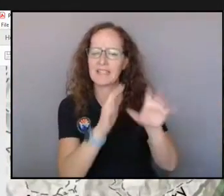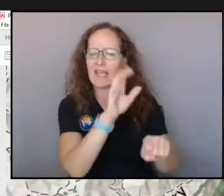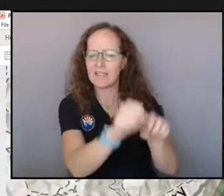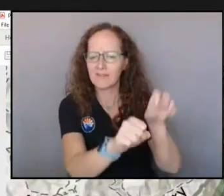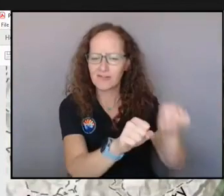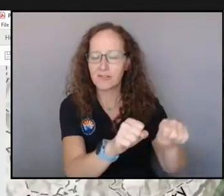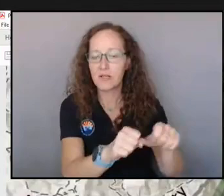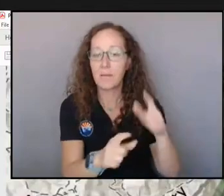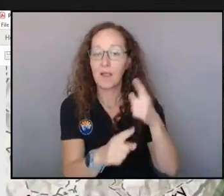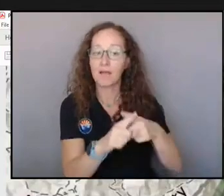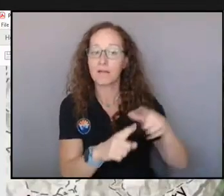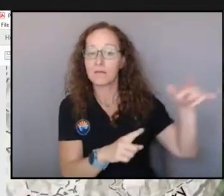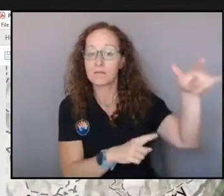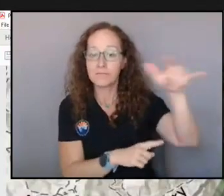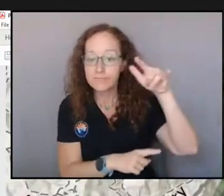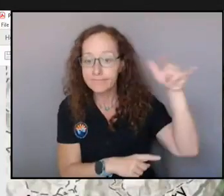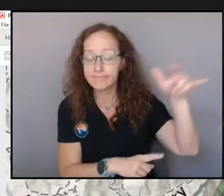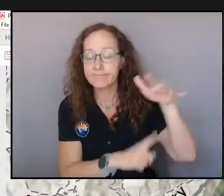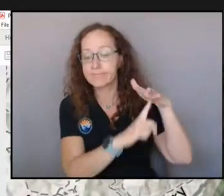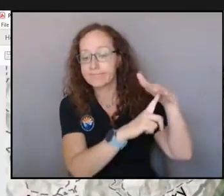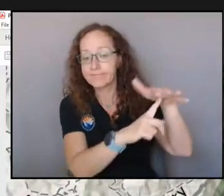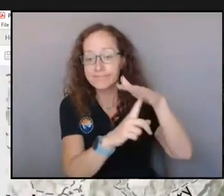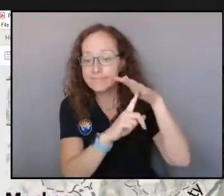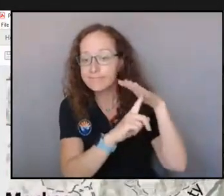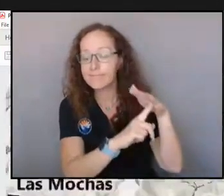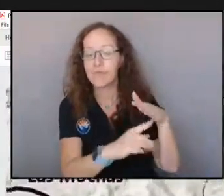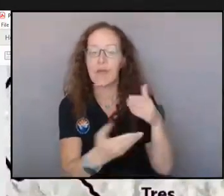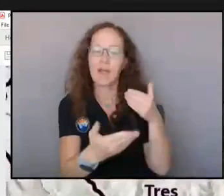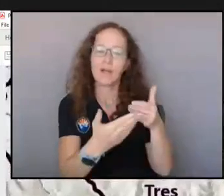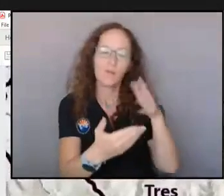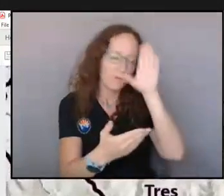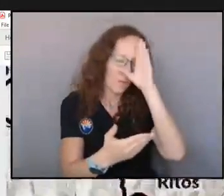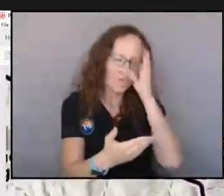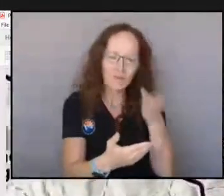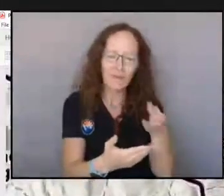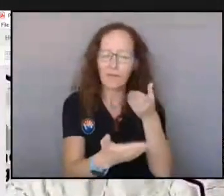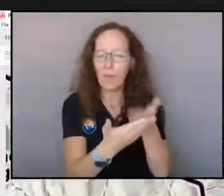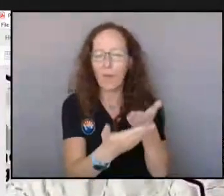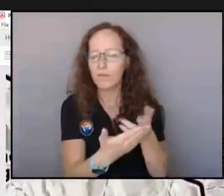AS WE COME DOWN IN CHACON AREA, YOU SAW THE VIDEO, THE